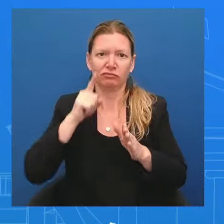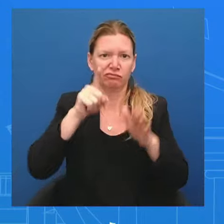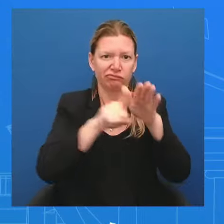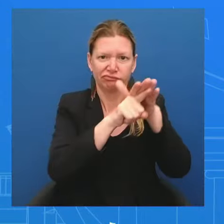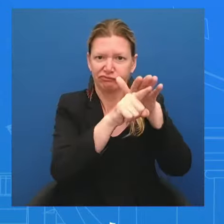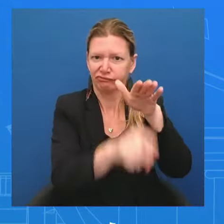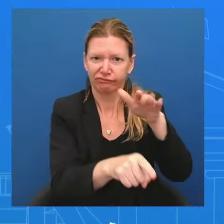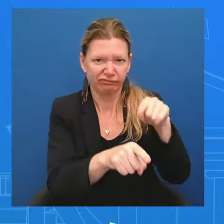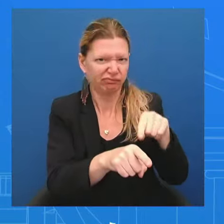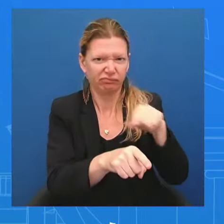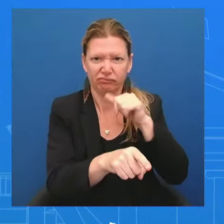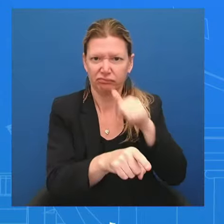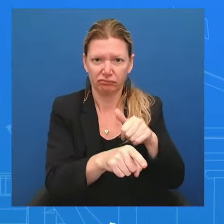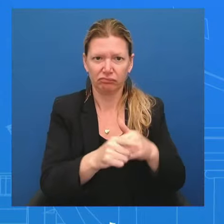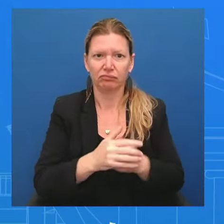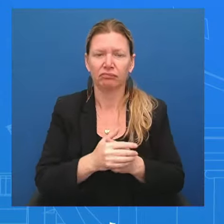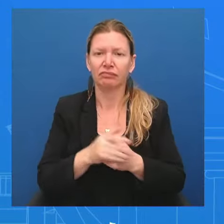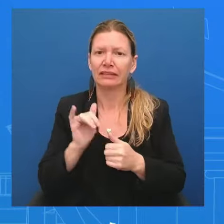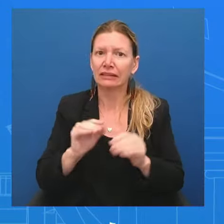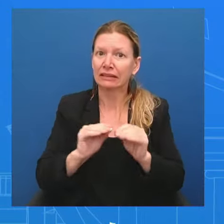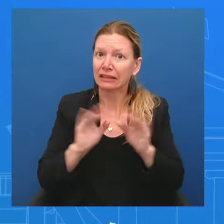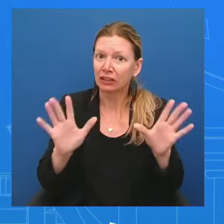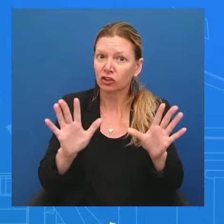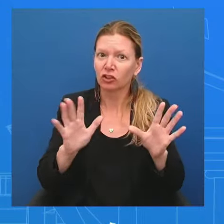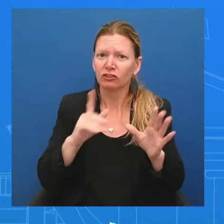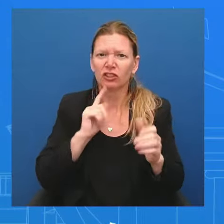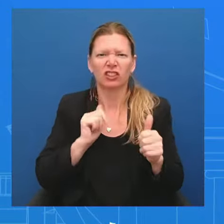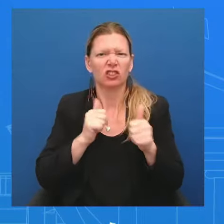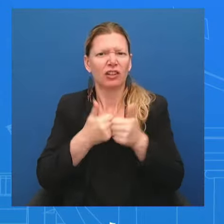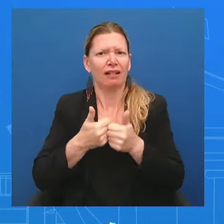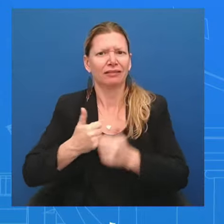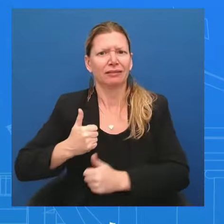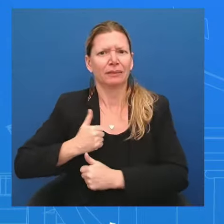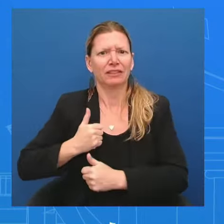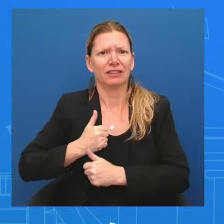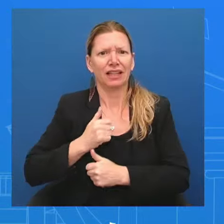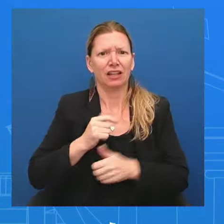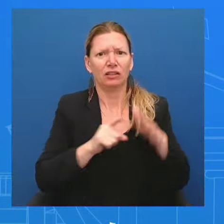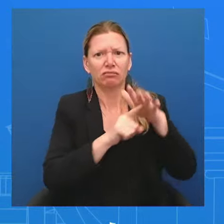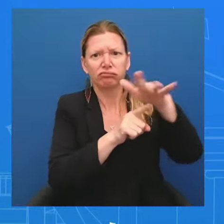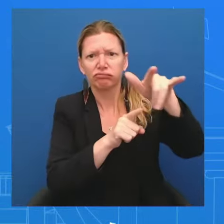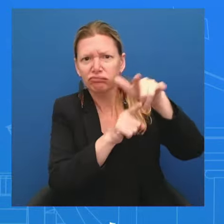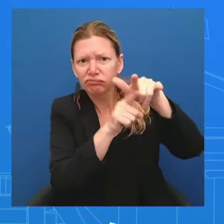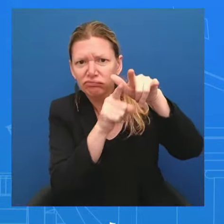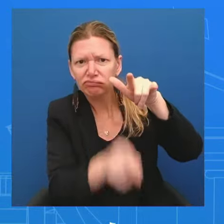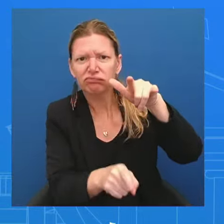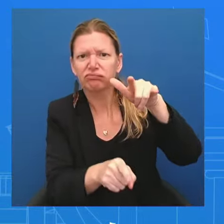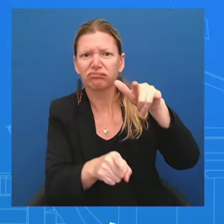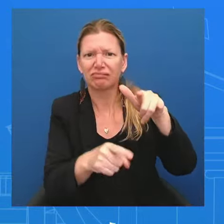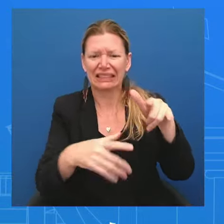including Rafah because of the risk of civilian casualties, which of course happened terribly in this case.